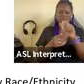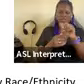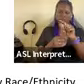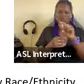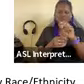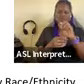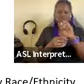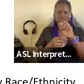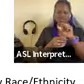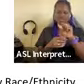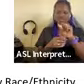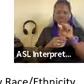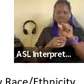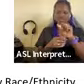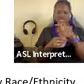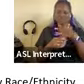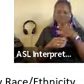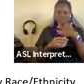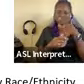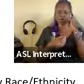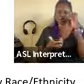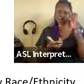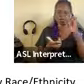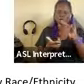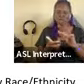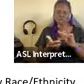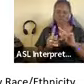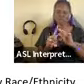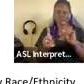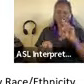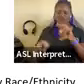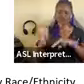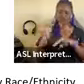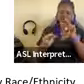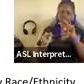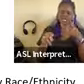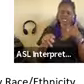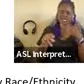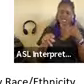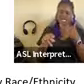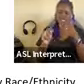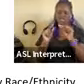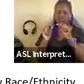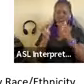But if you look by age group, we have done really well in vaccinating those in the